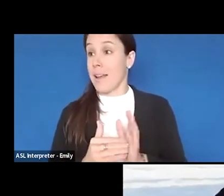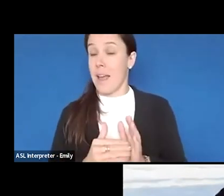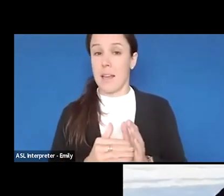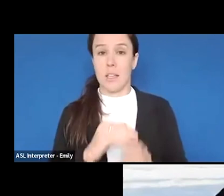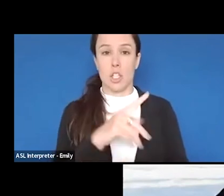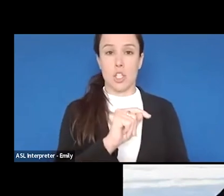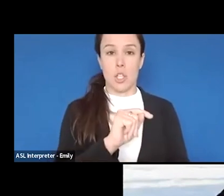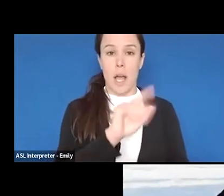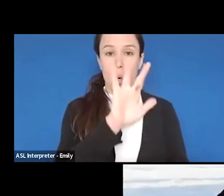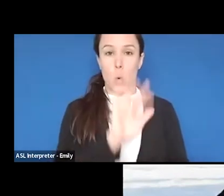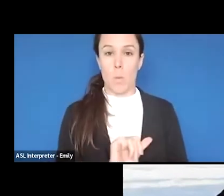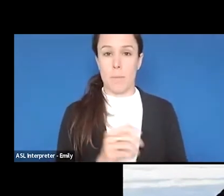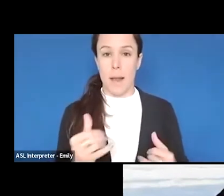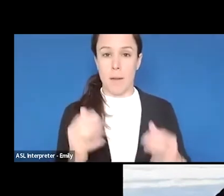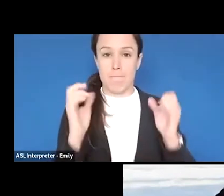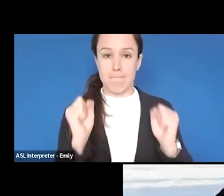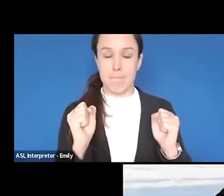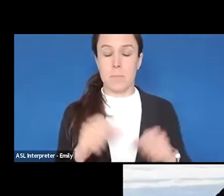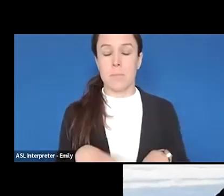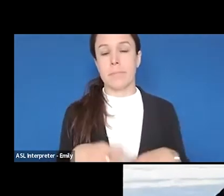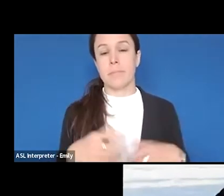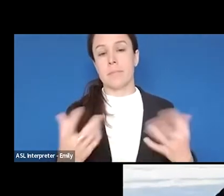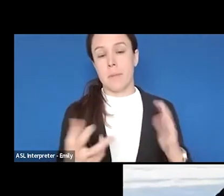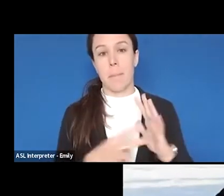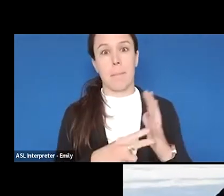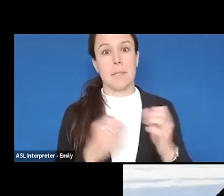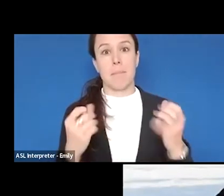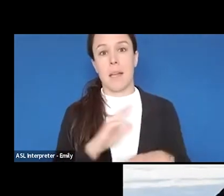which is unfortunate but that means many of the questions you asked are not visible to me.